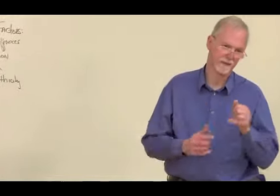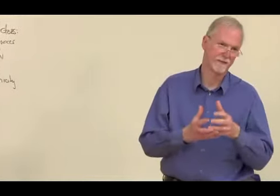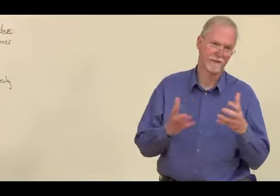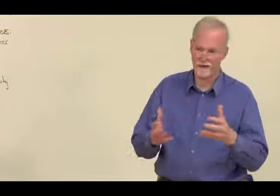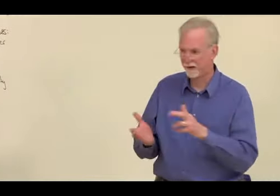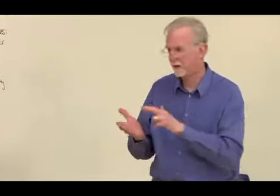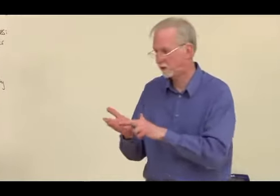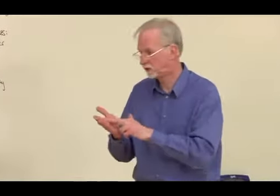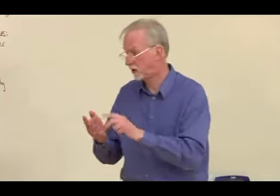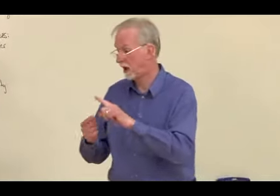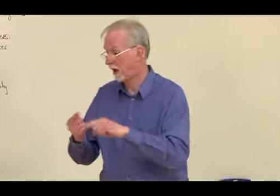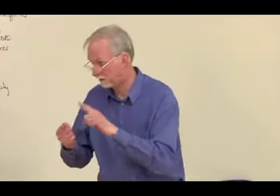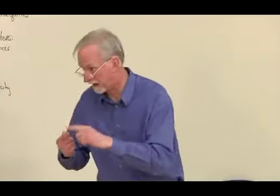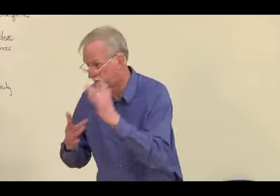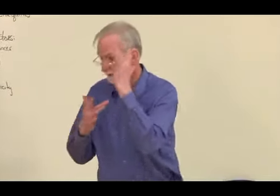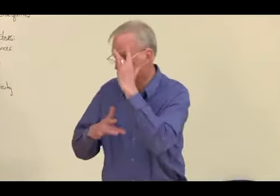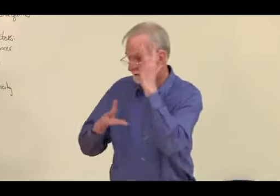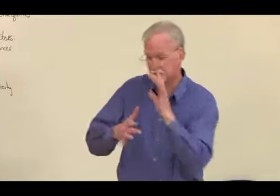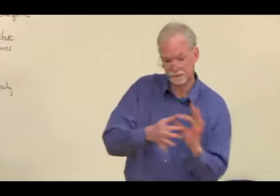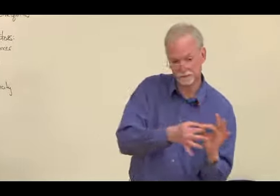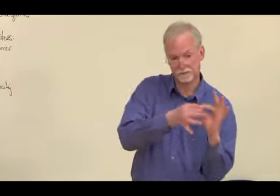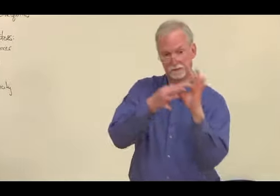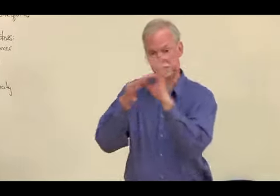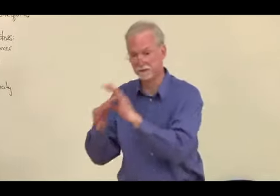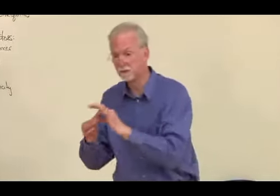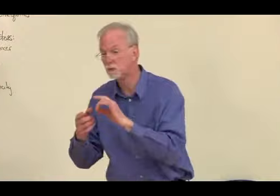We need a lot of research on diseases that might be linked